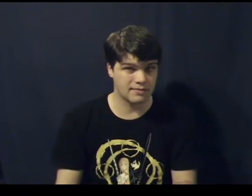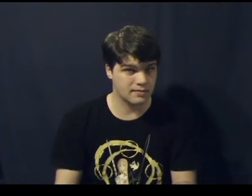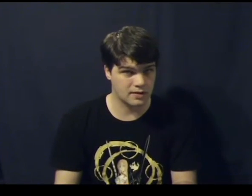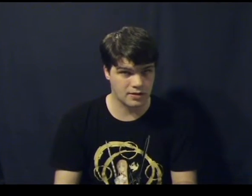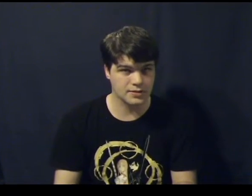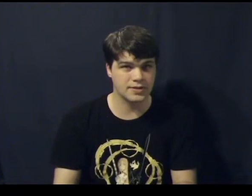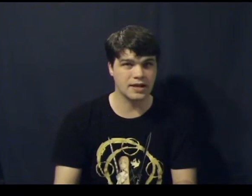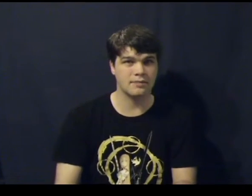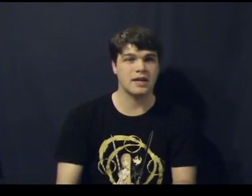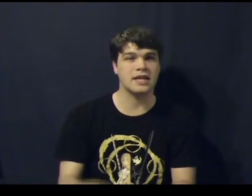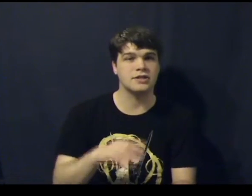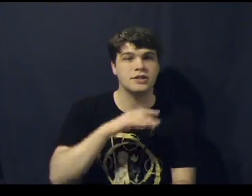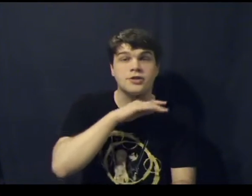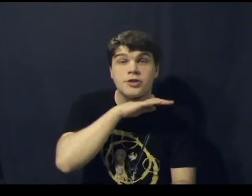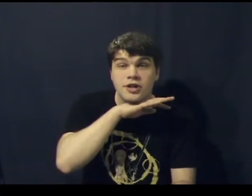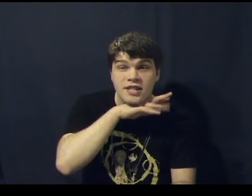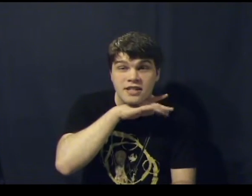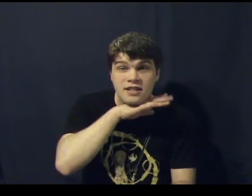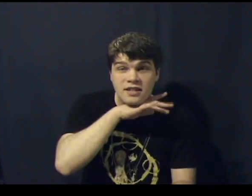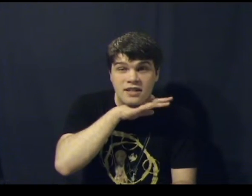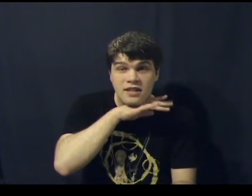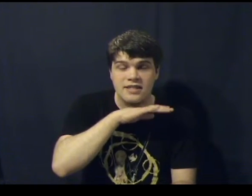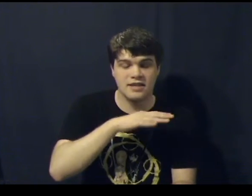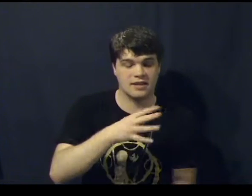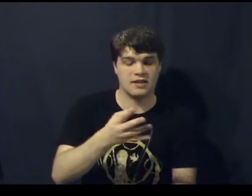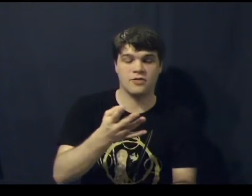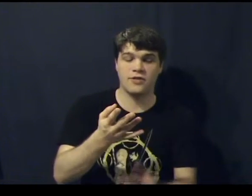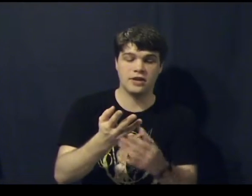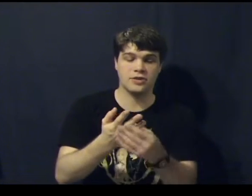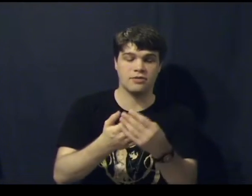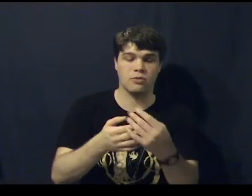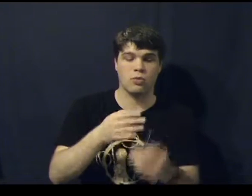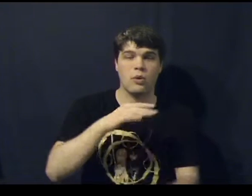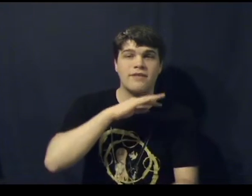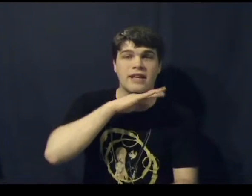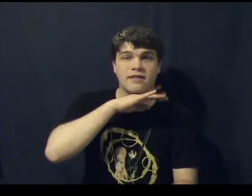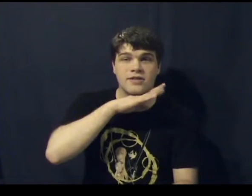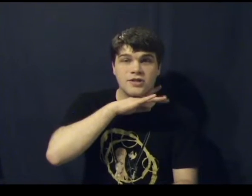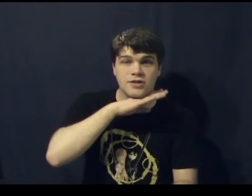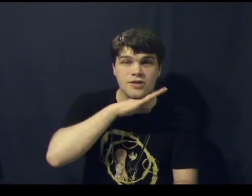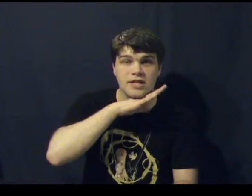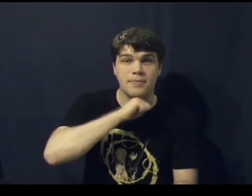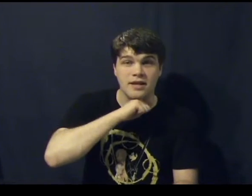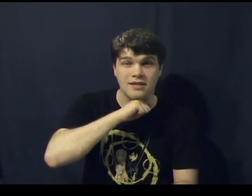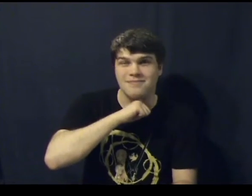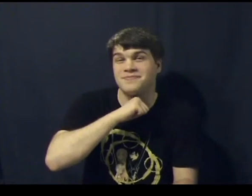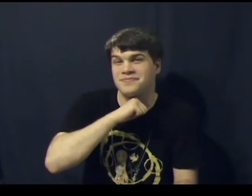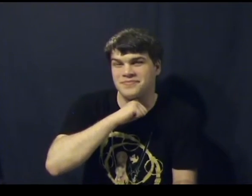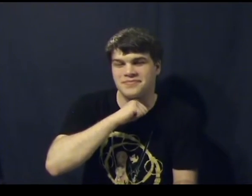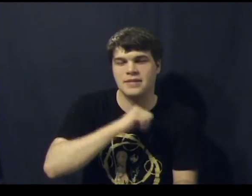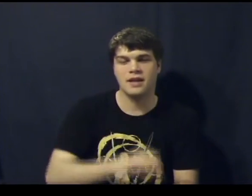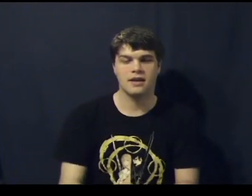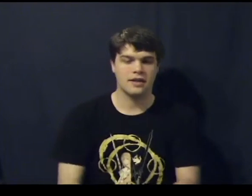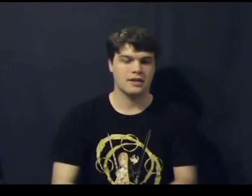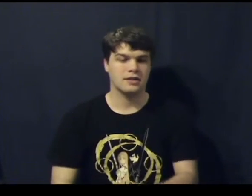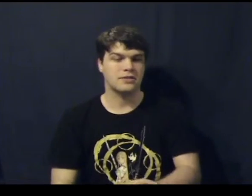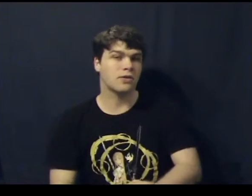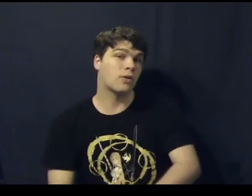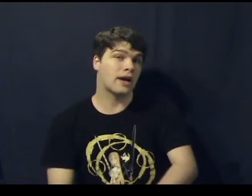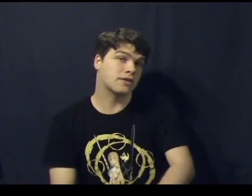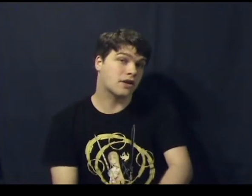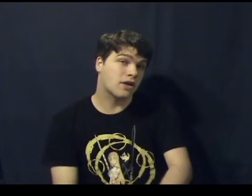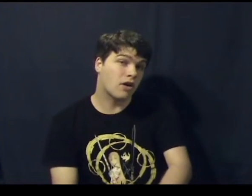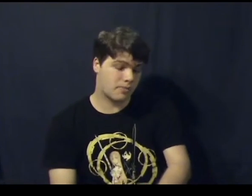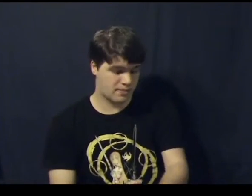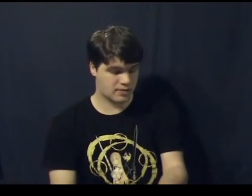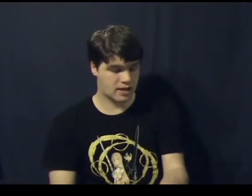signing pig is, dirty. It's the... your fingers are waving, dirty pig. Don't go around starting calling people that.